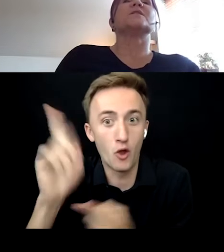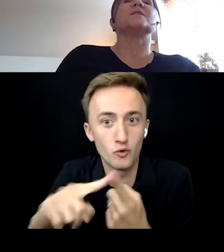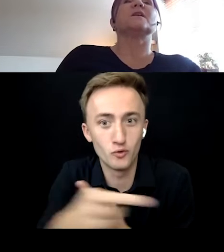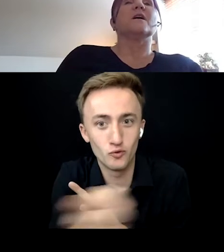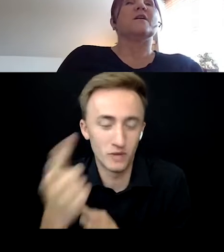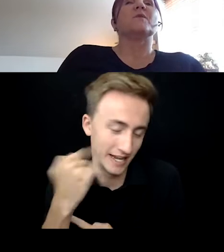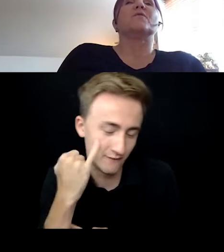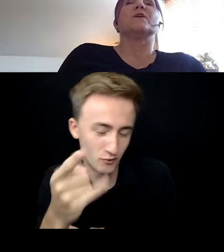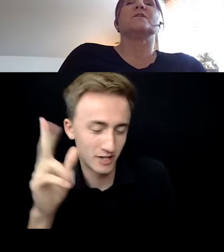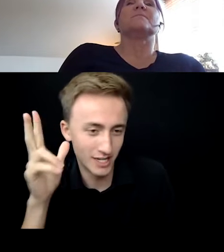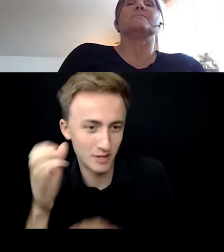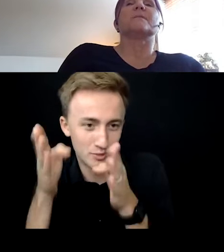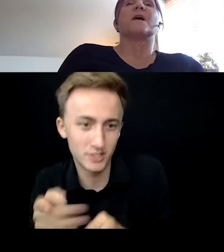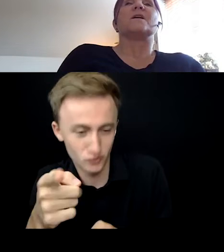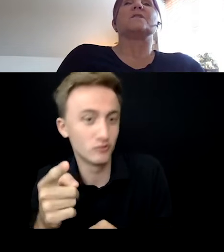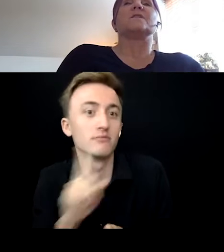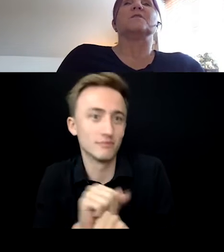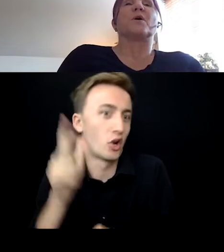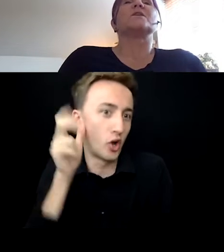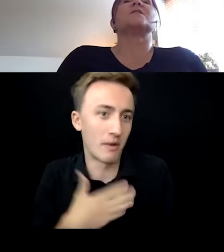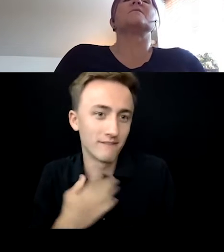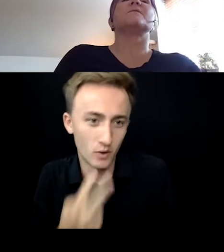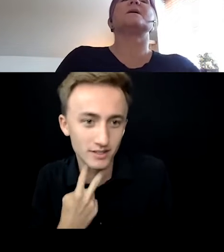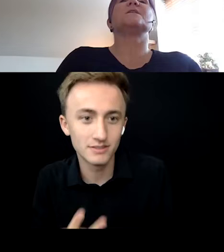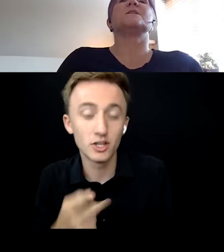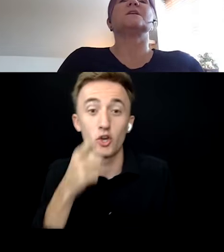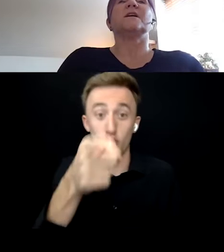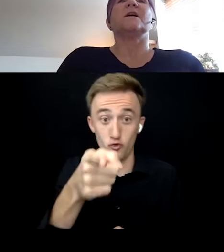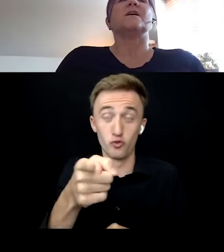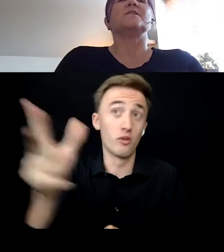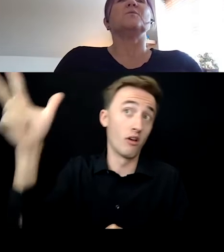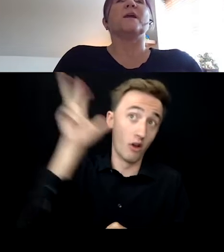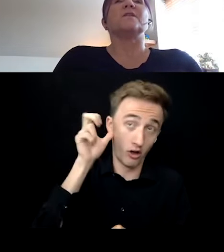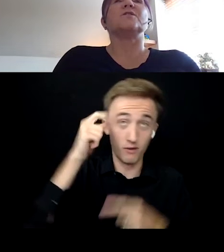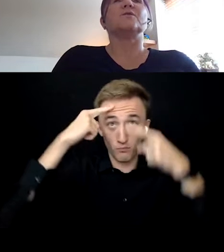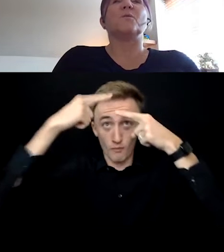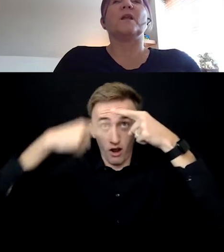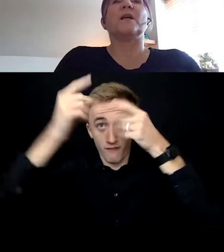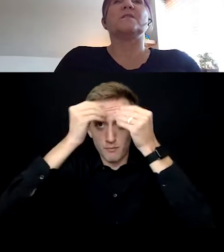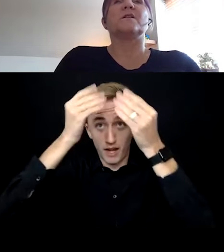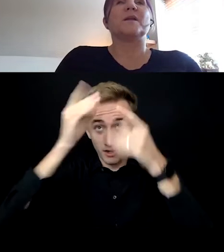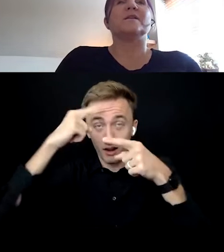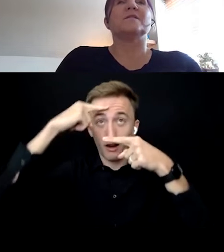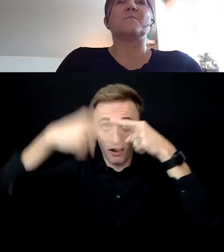person, heard my voice and due process that information, and you began to formulate opinions